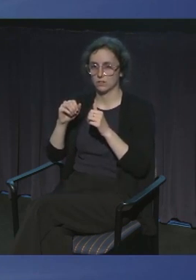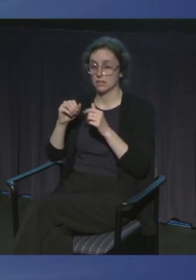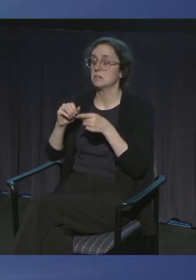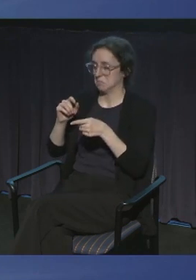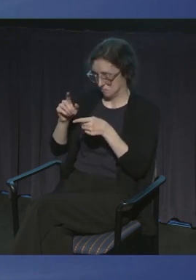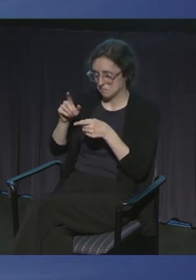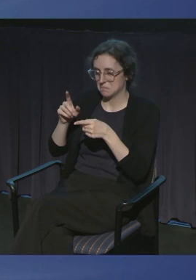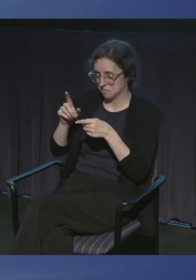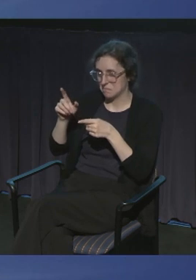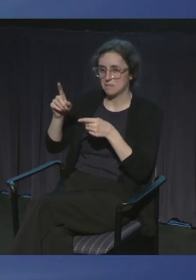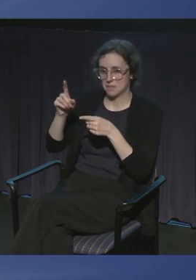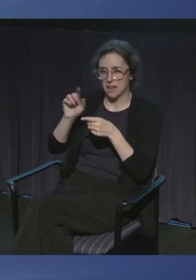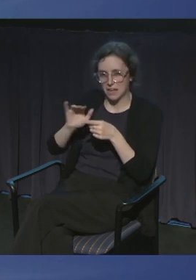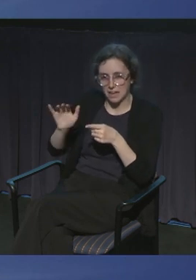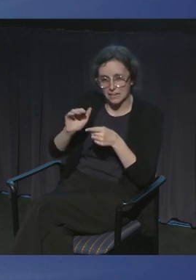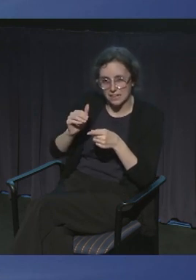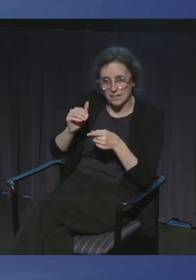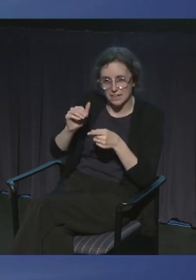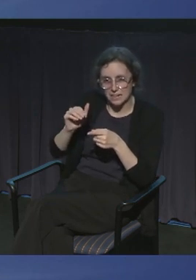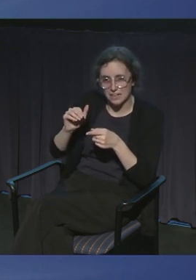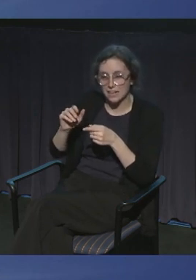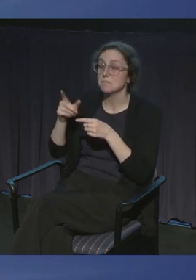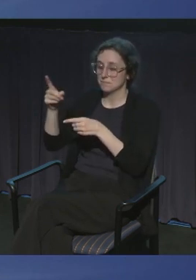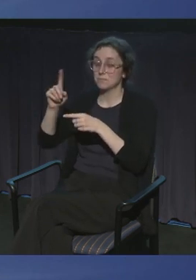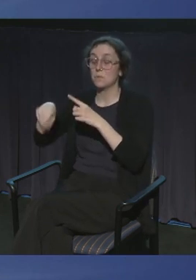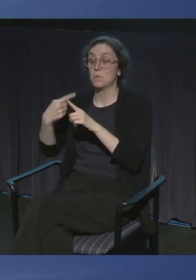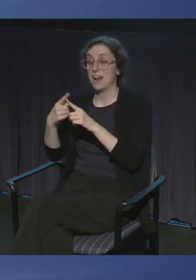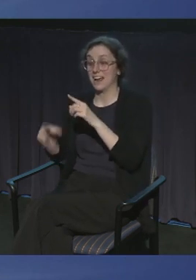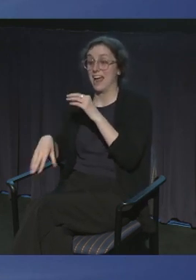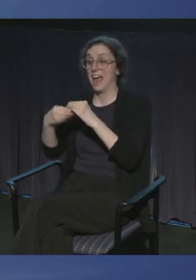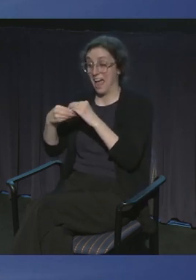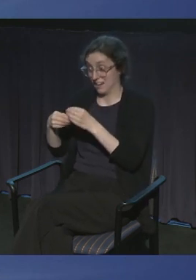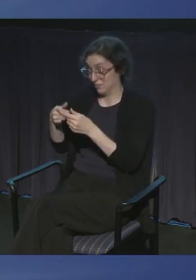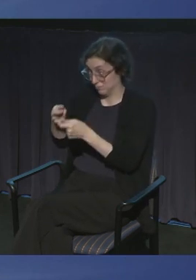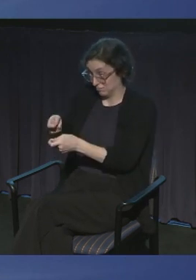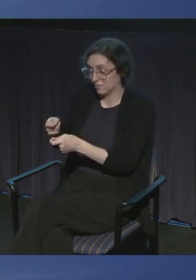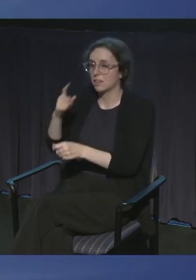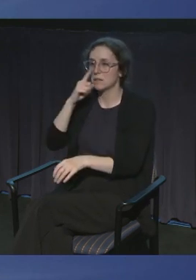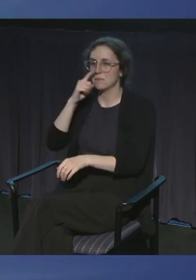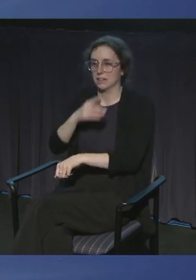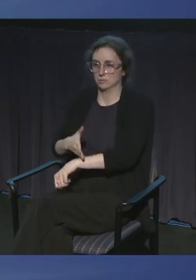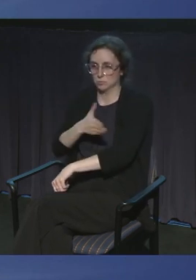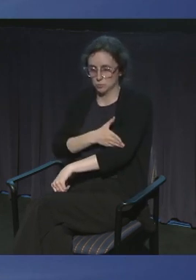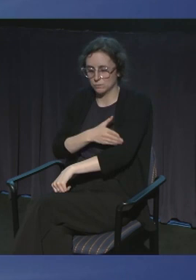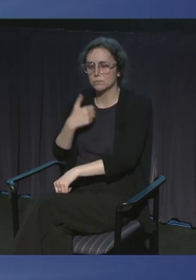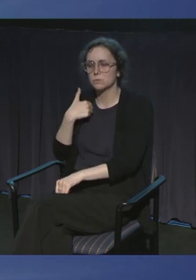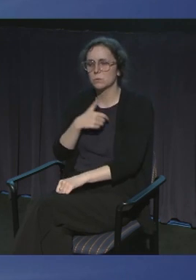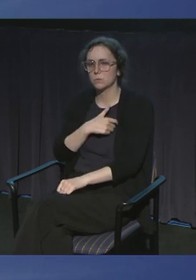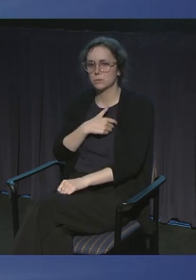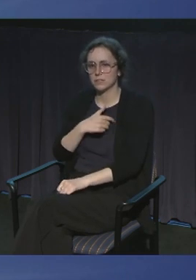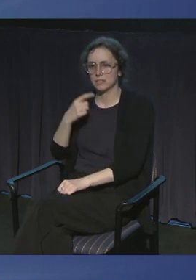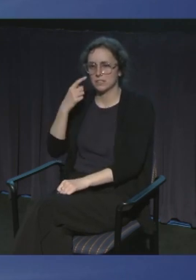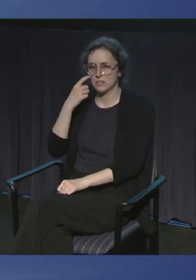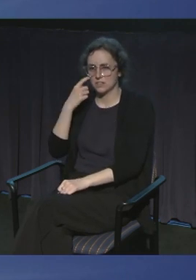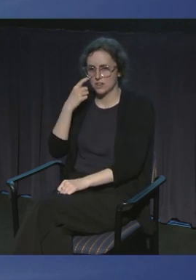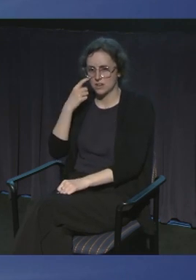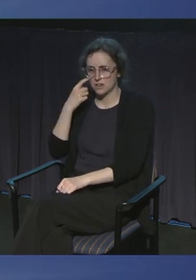HERE. WHEN HE ADDED BACK -- THESE MICE GOT A LOT BETTER.